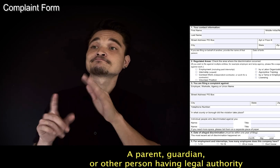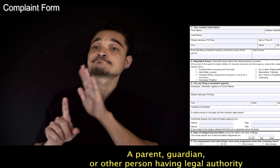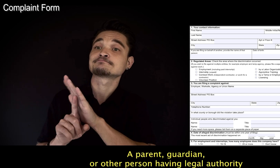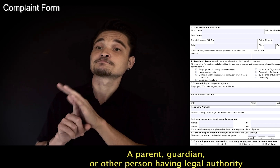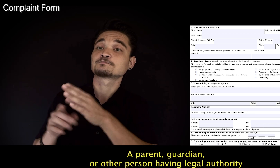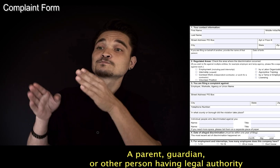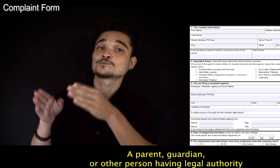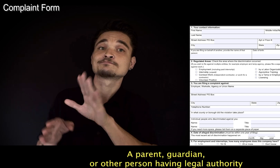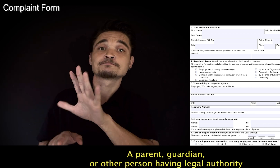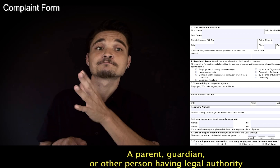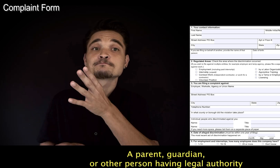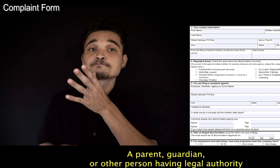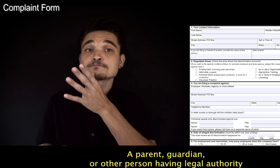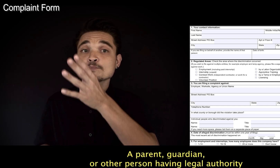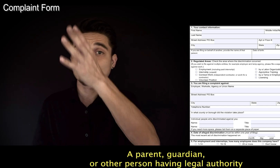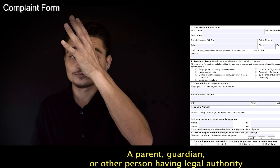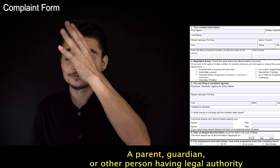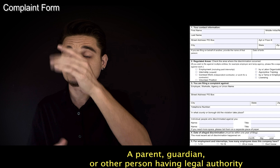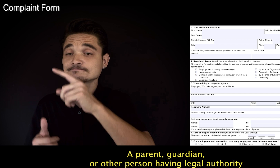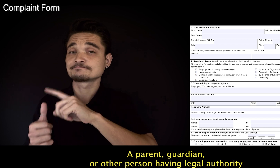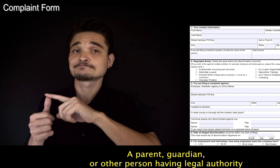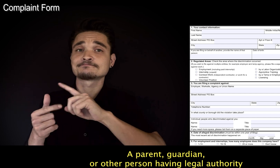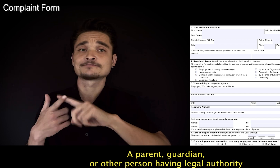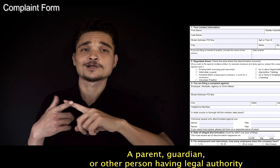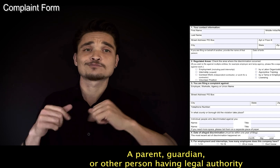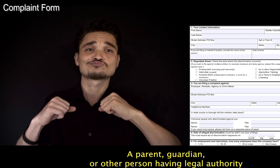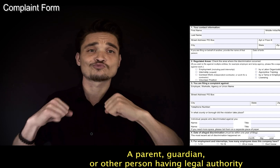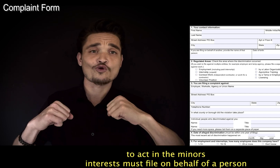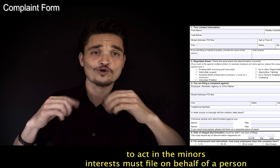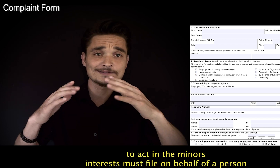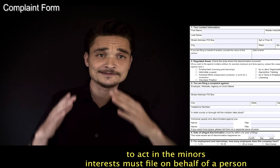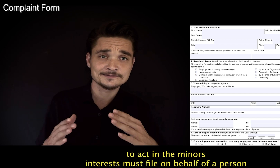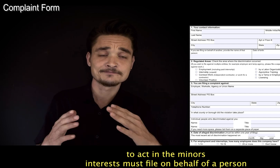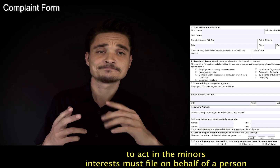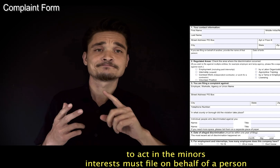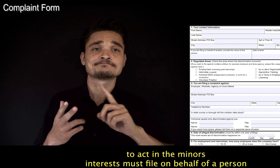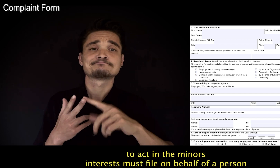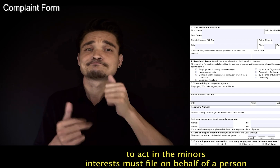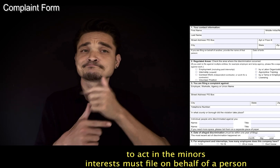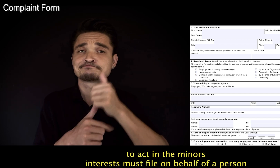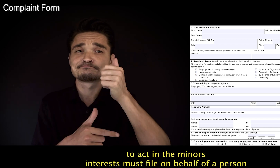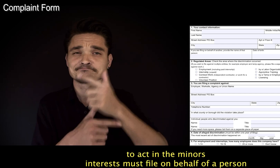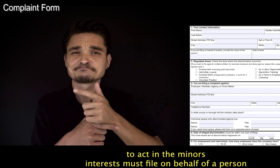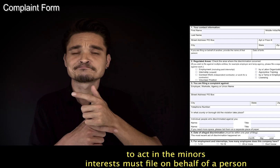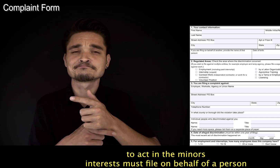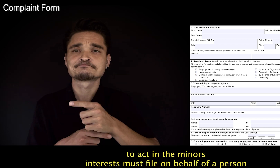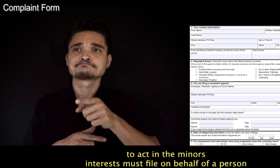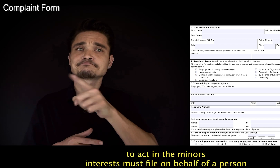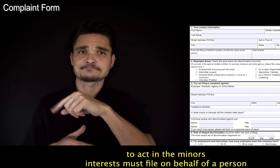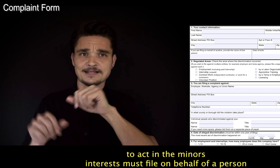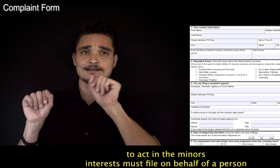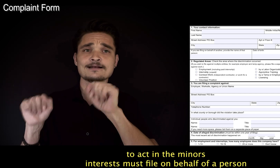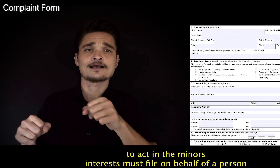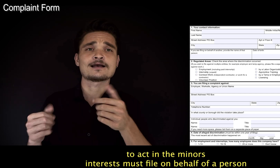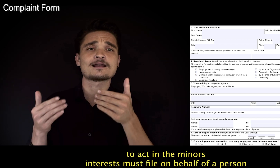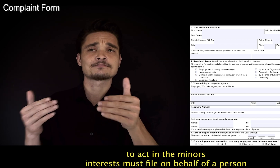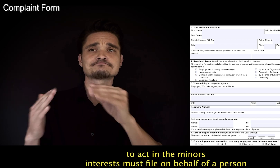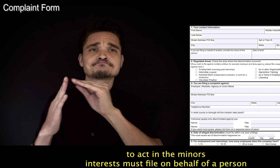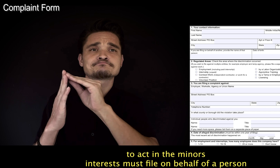A parent, guardian, or other person having legal authority to act in the minors interests must file on behalf of a person